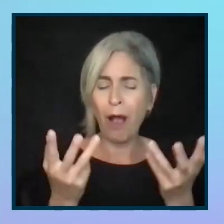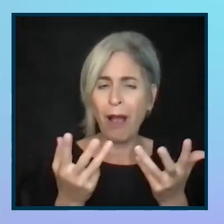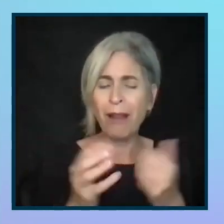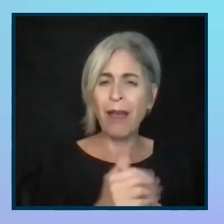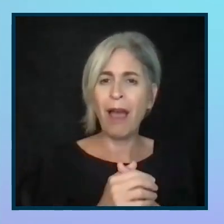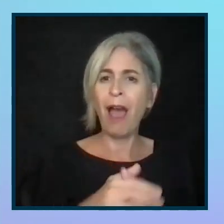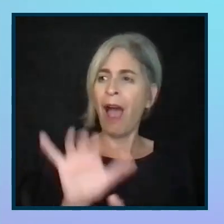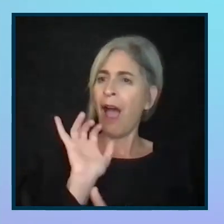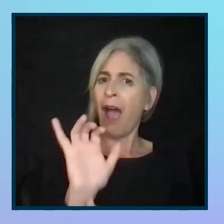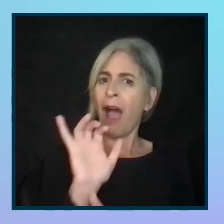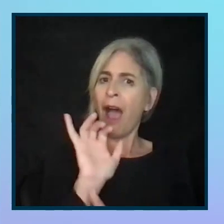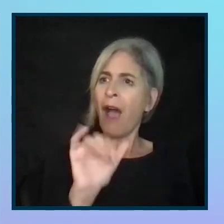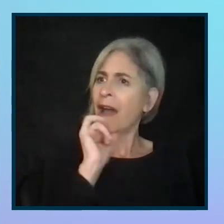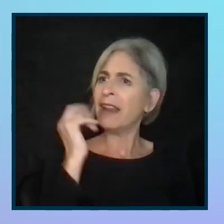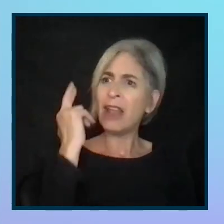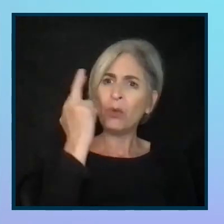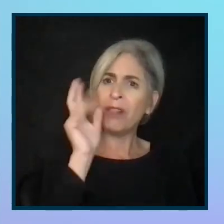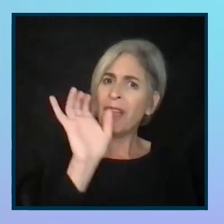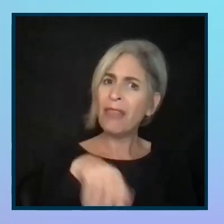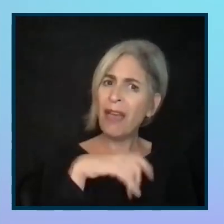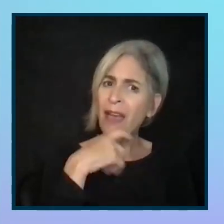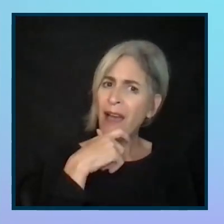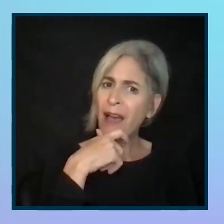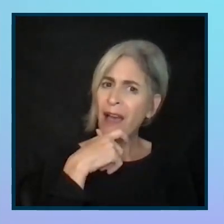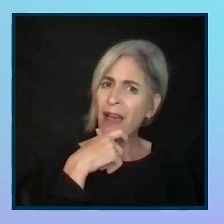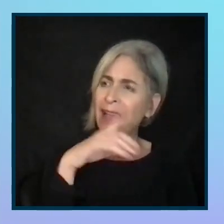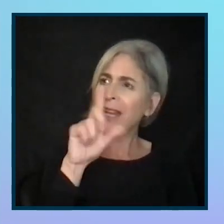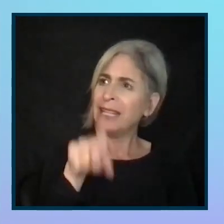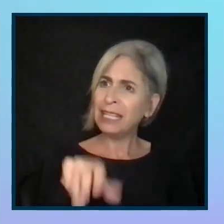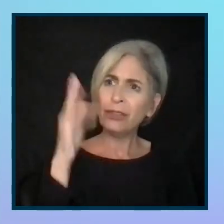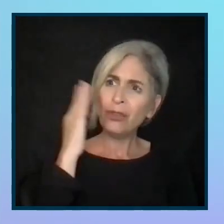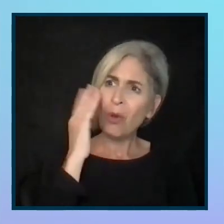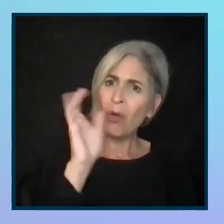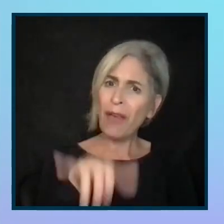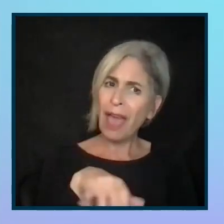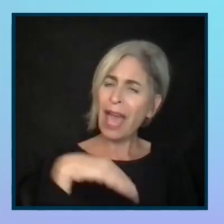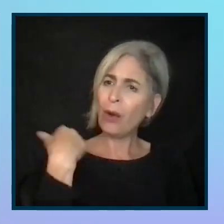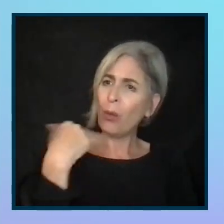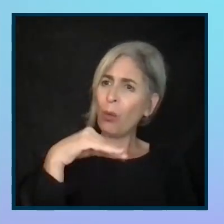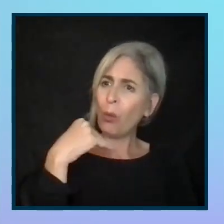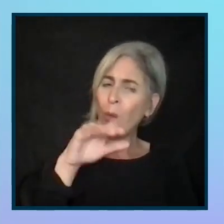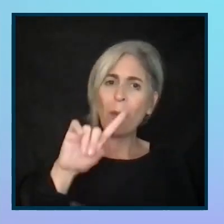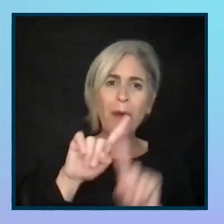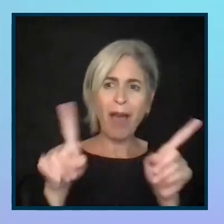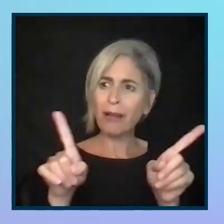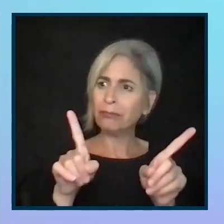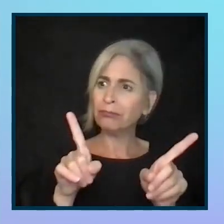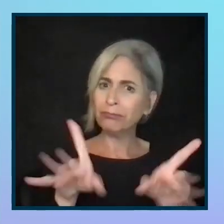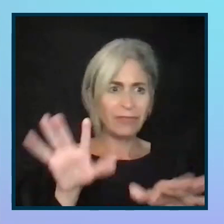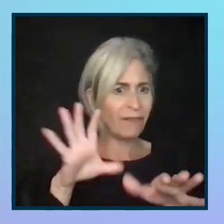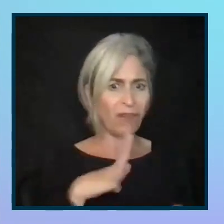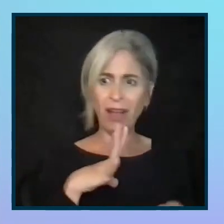"oh, I didn't realize that that was something that I needed to care about, but I'm all in, what do you need?"